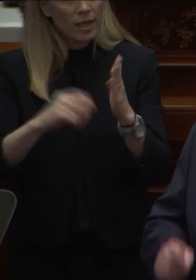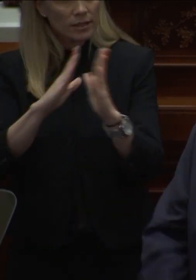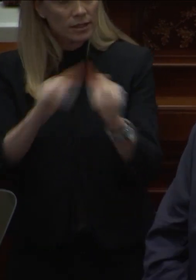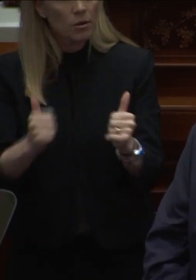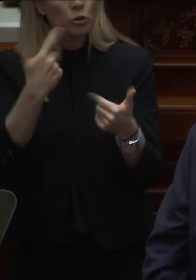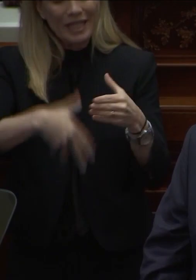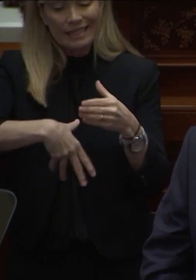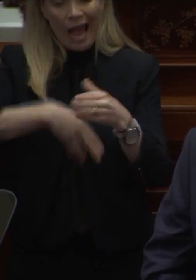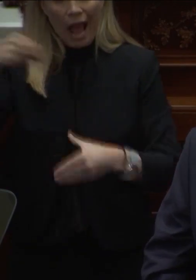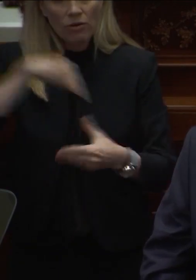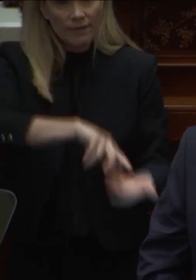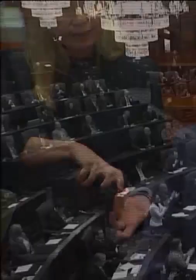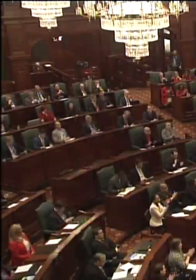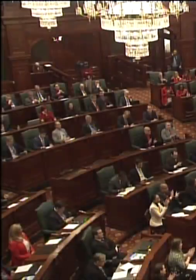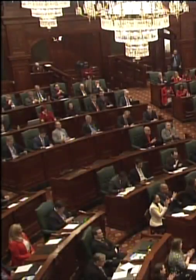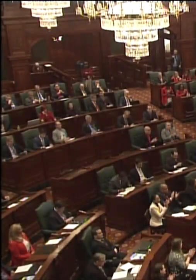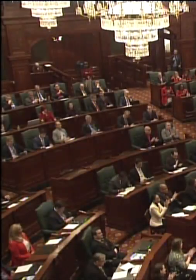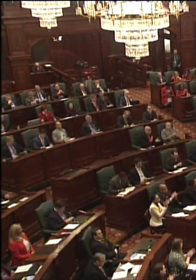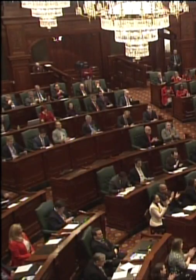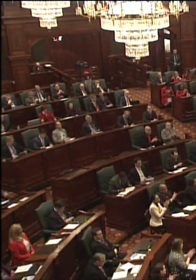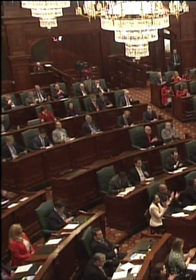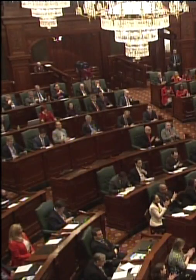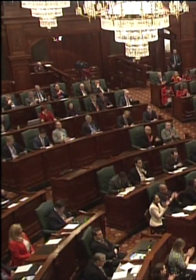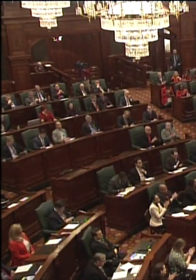I CHOOSE A FAIR TAX SYSTEM TO